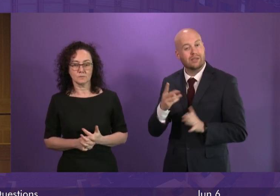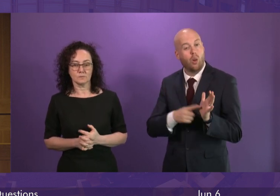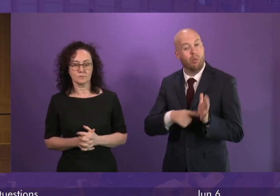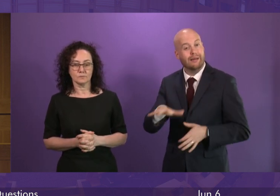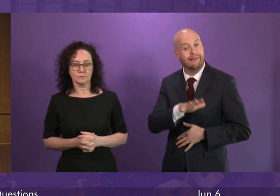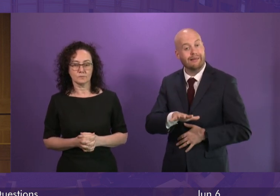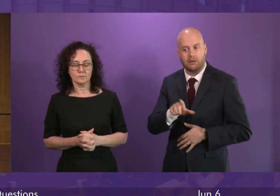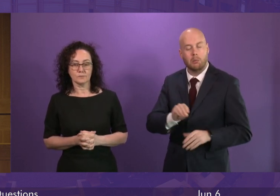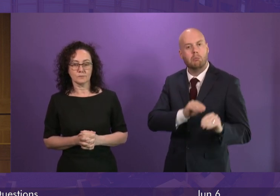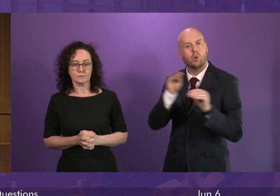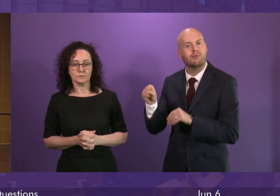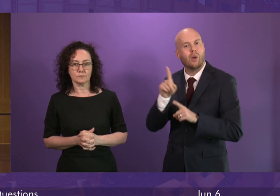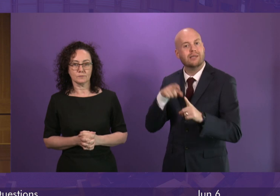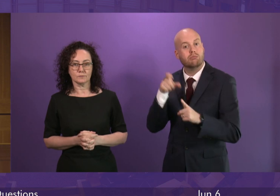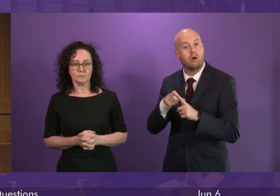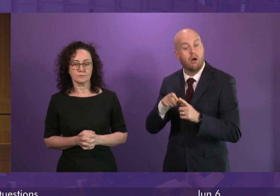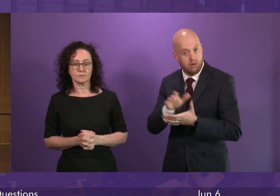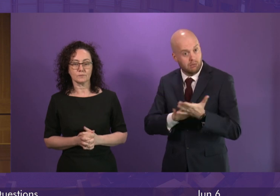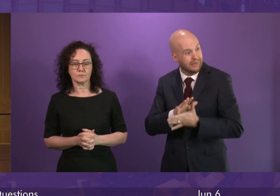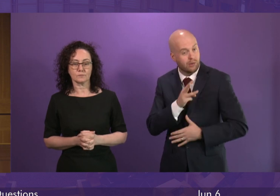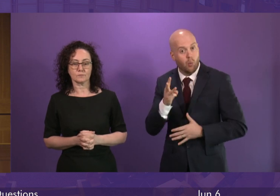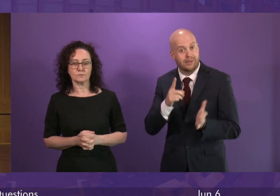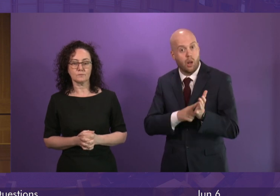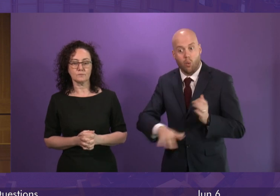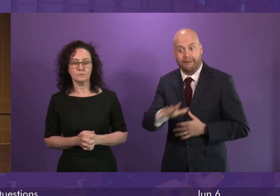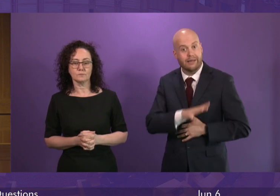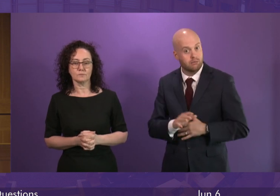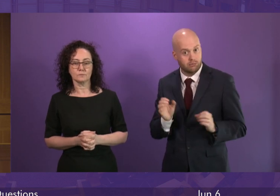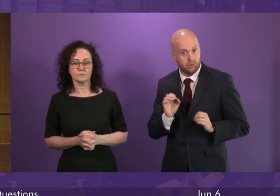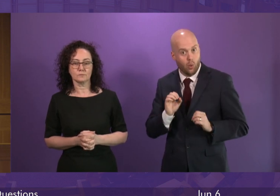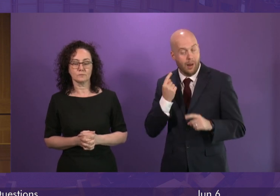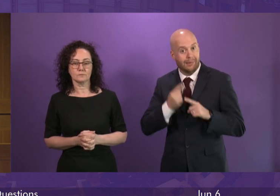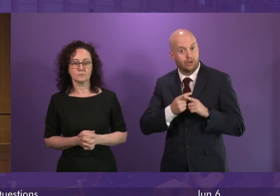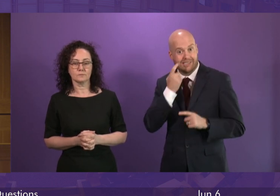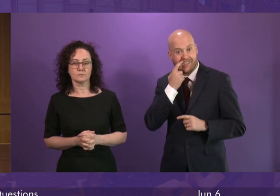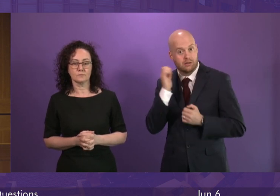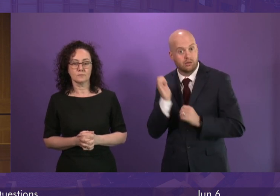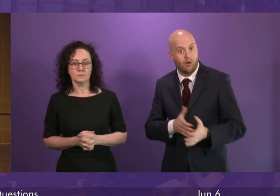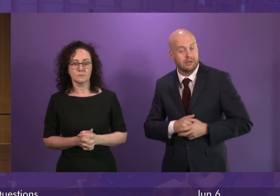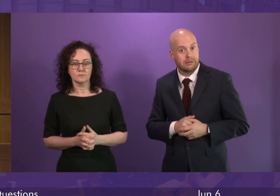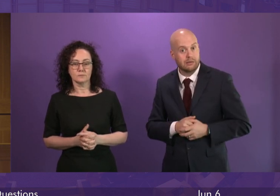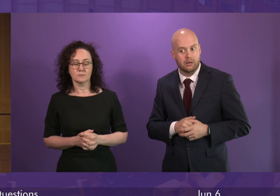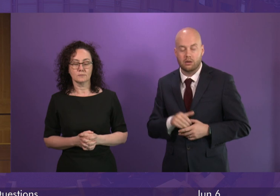at our hospital. That follows the out-of-hours closures of the children’s ward and the